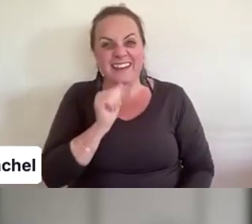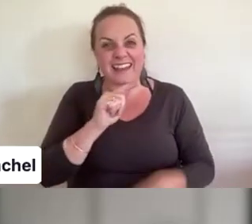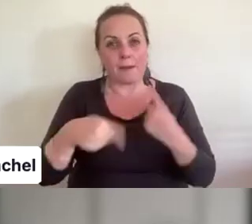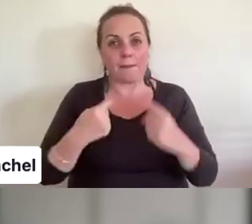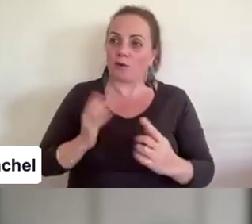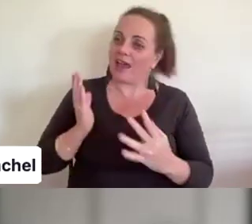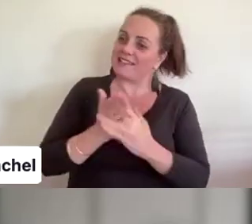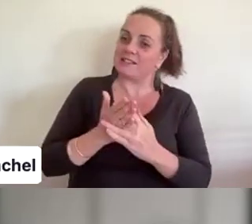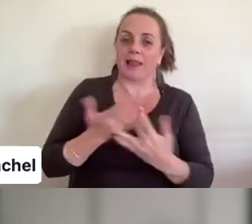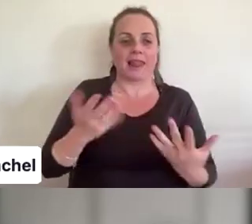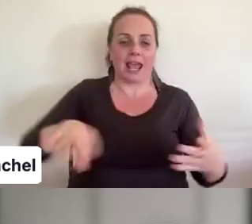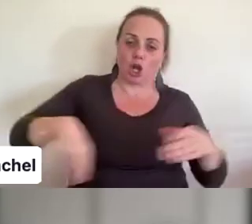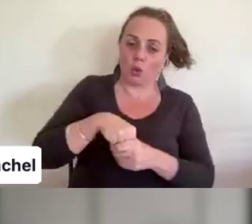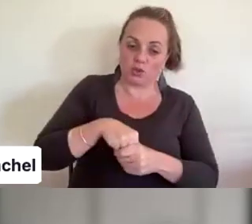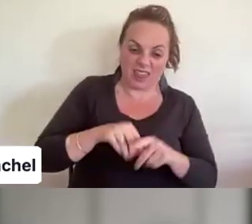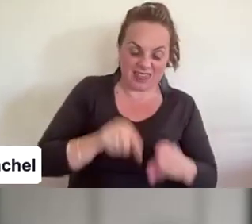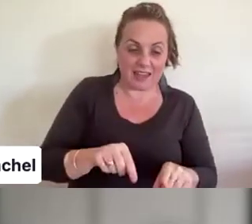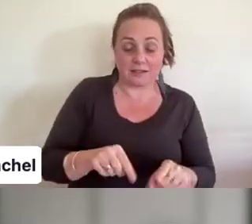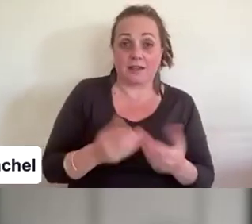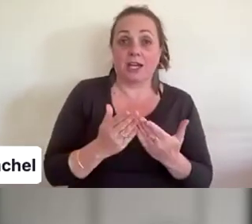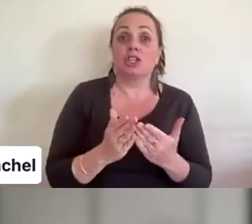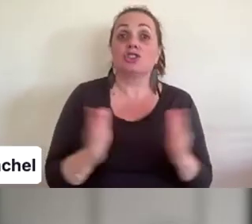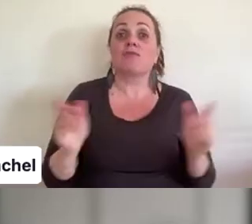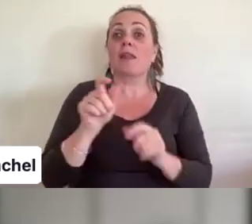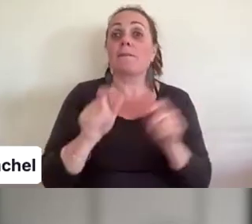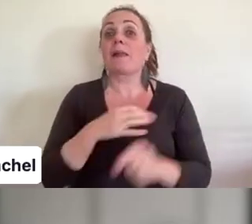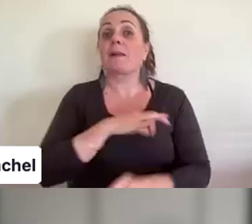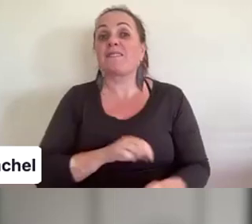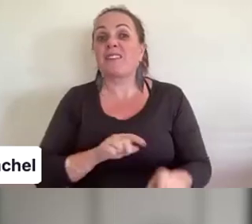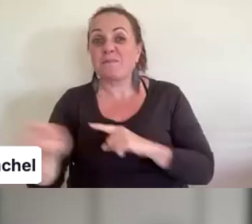inclusions, that the general population benefits the most and they're usually the first in line